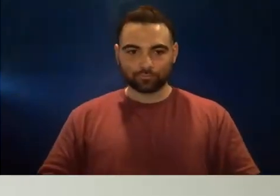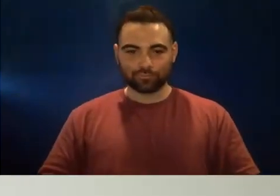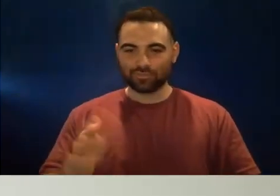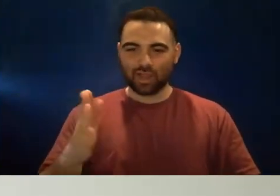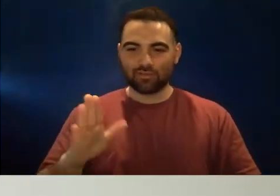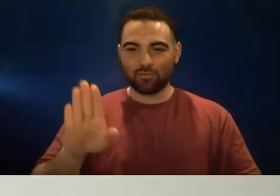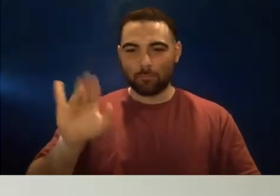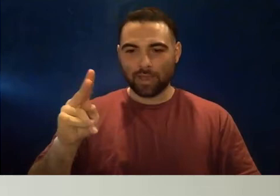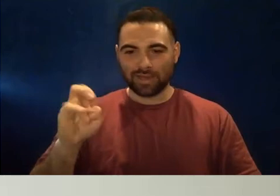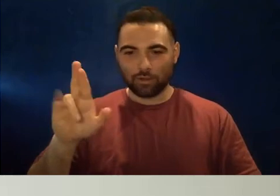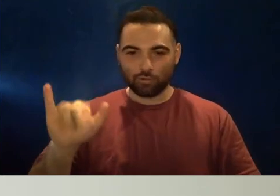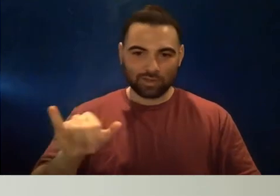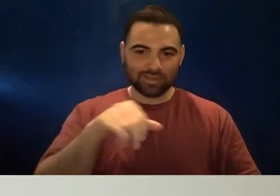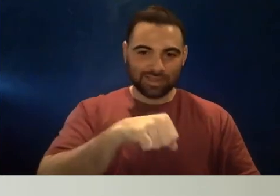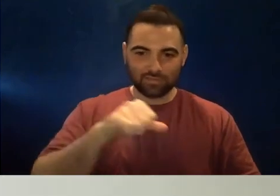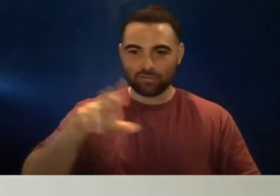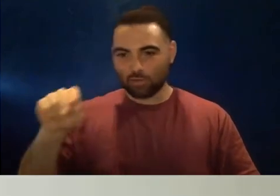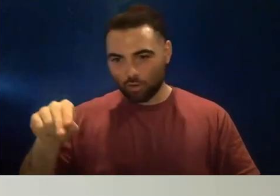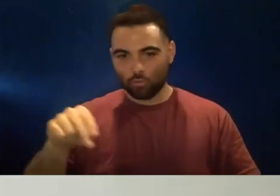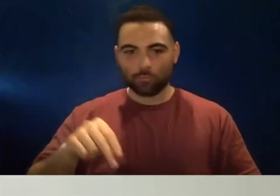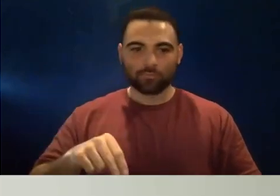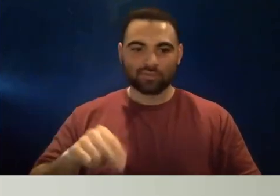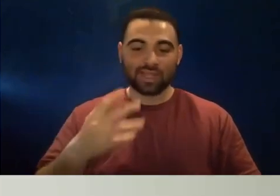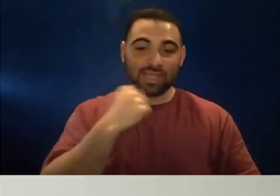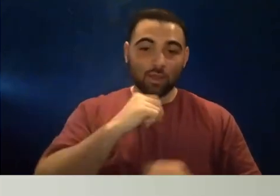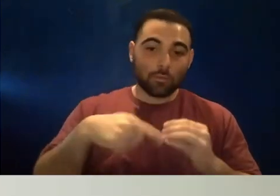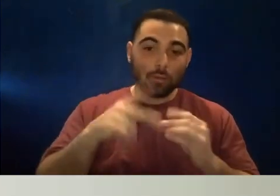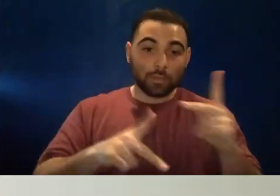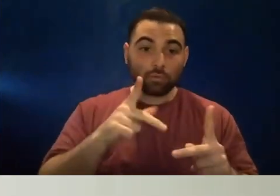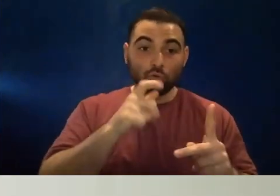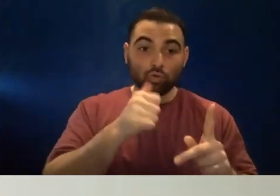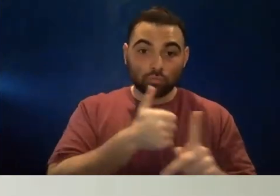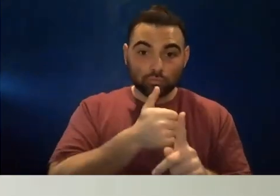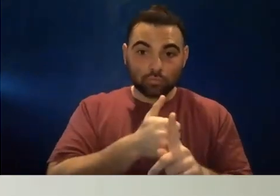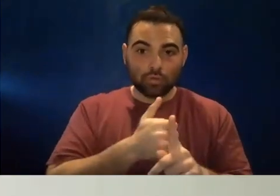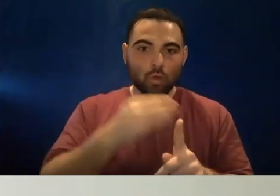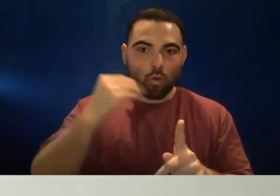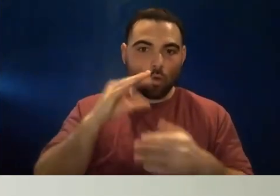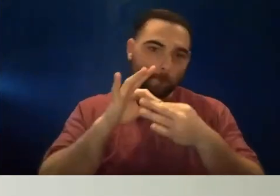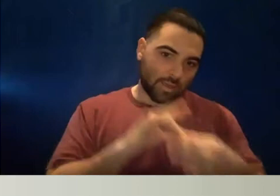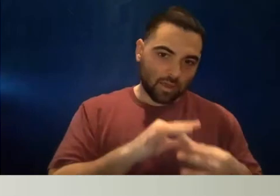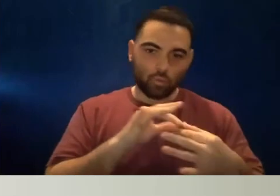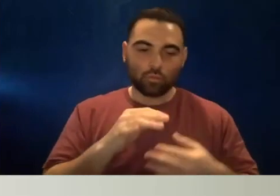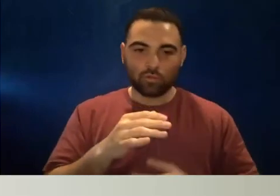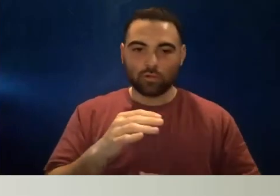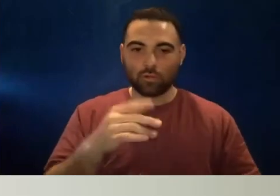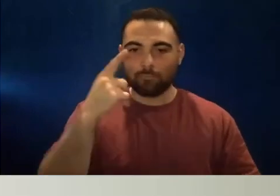They mostly only care about people who are quote, unquote, "home-bound" because of a disability,